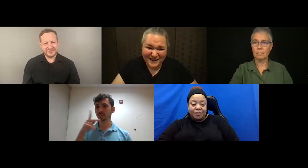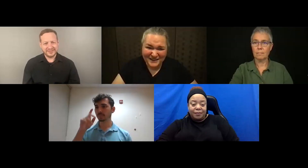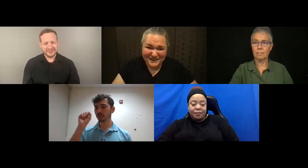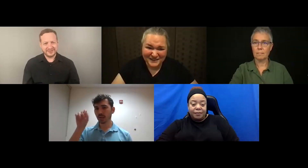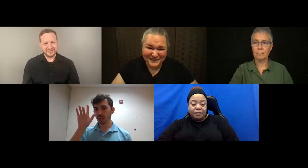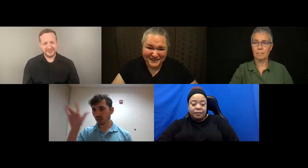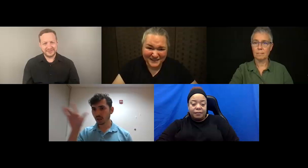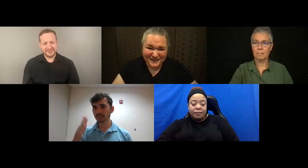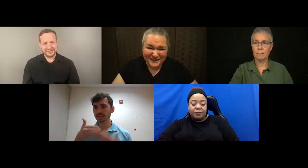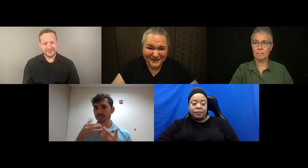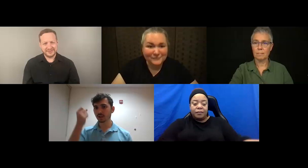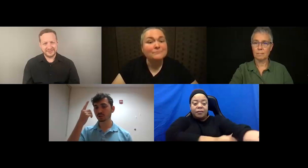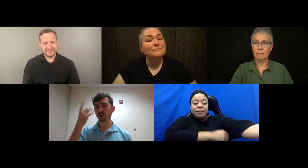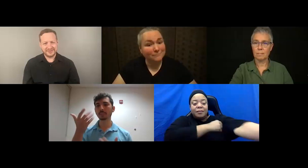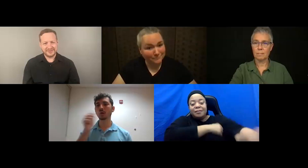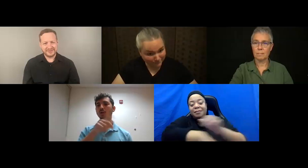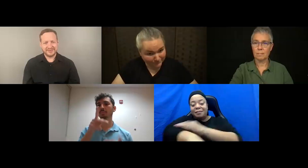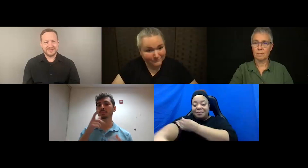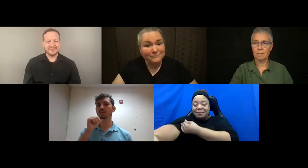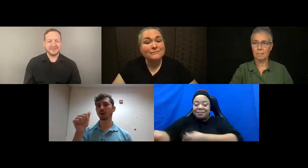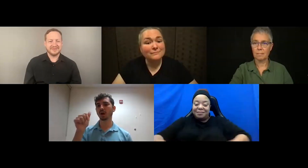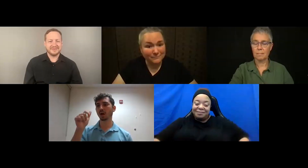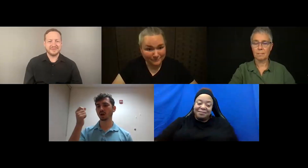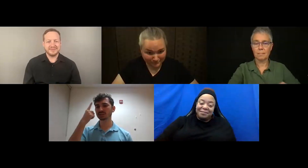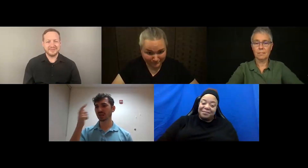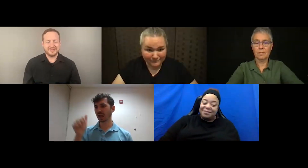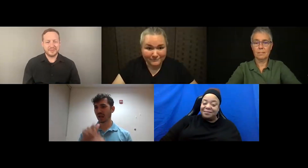its user friendly. Is the touchscreen easy to navigate? Does it